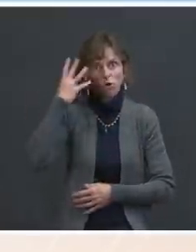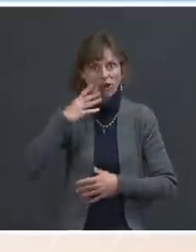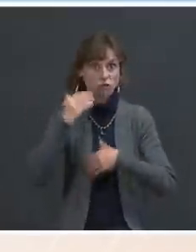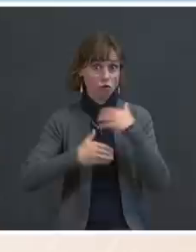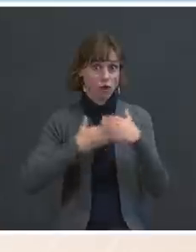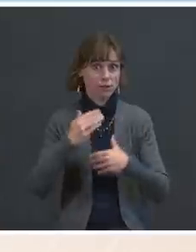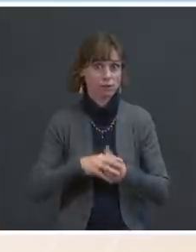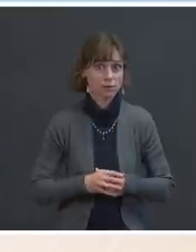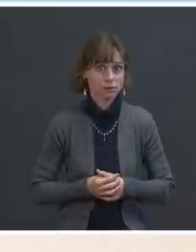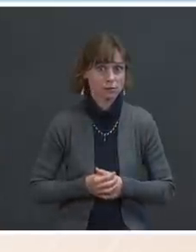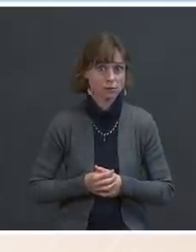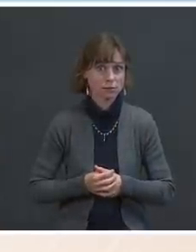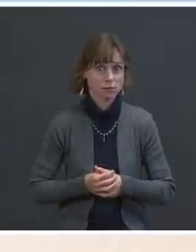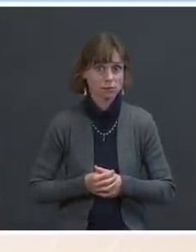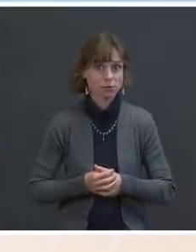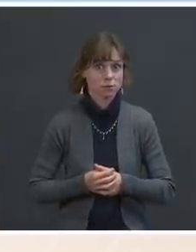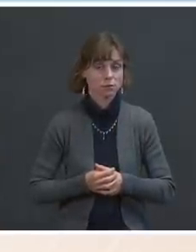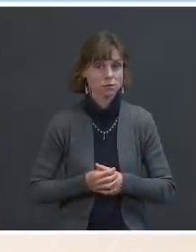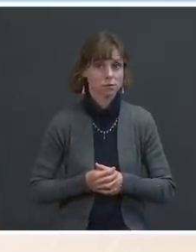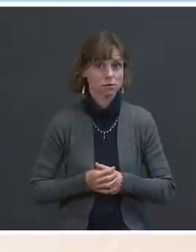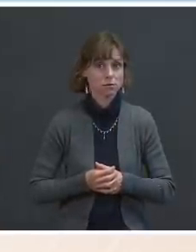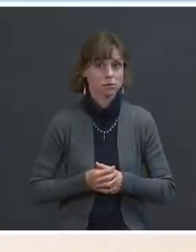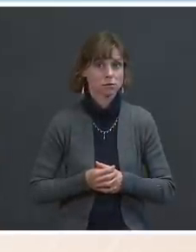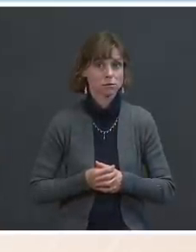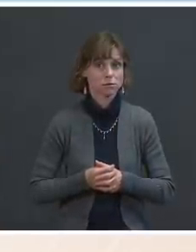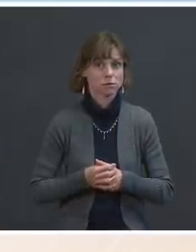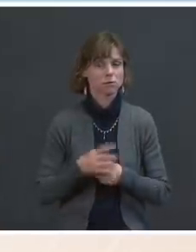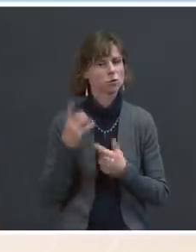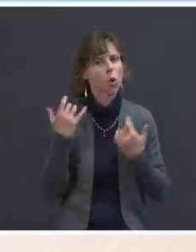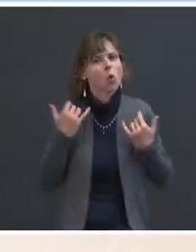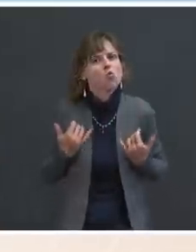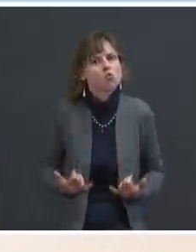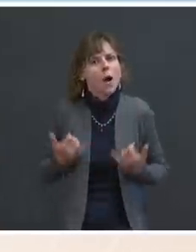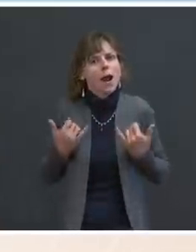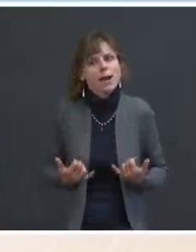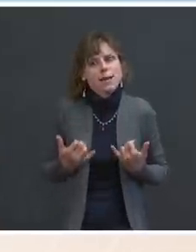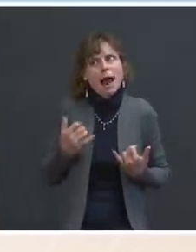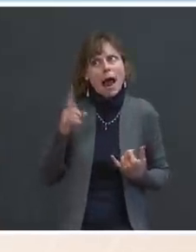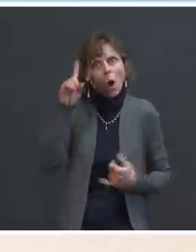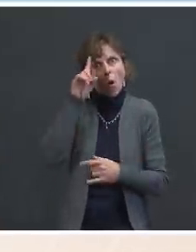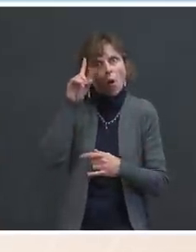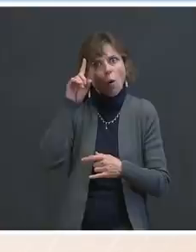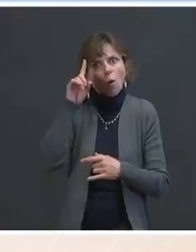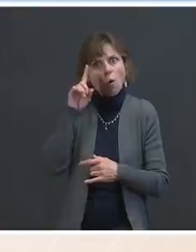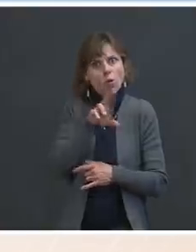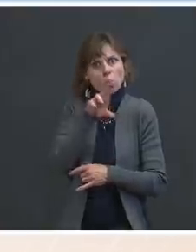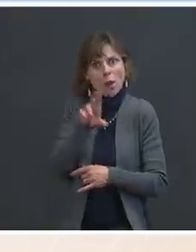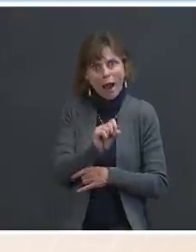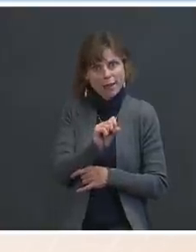doing right now to work with these home countries to send a message to people: